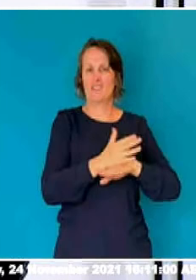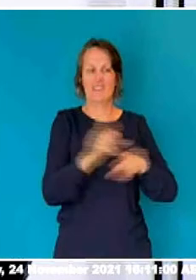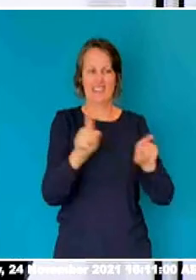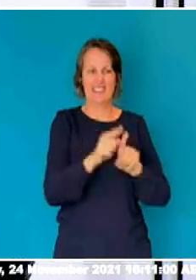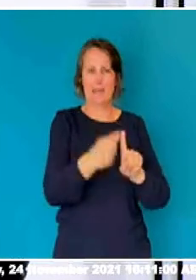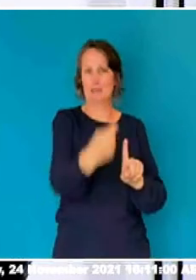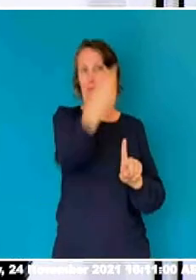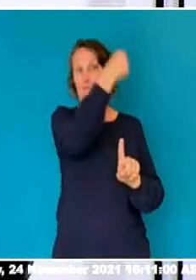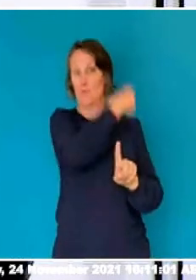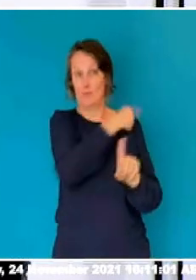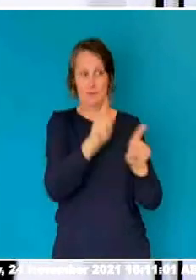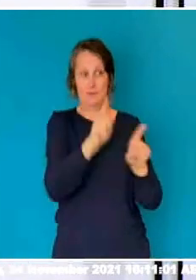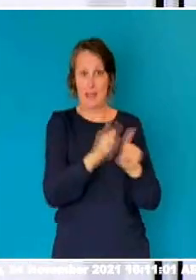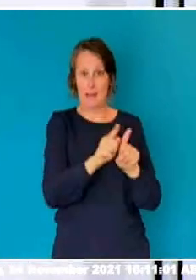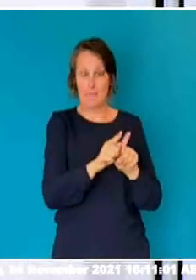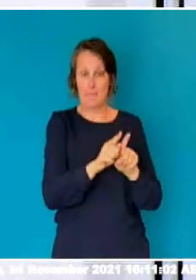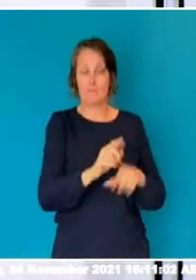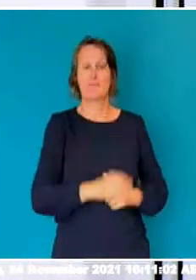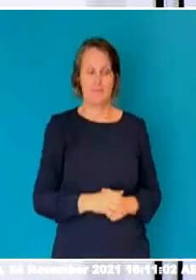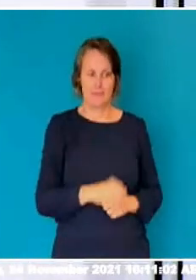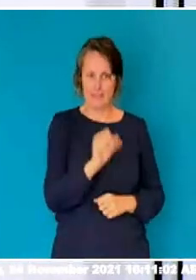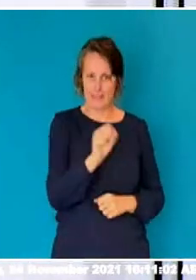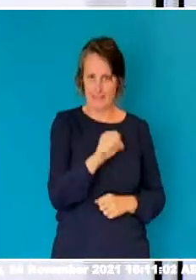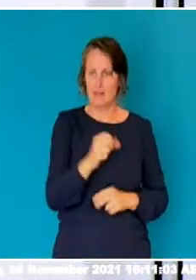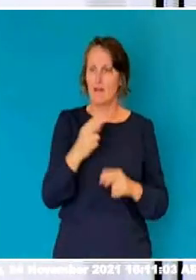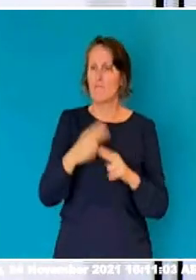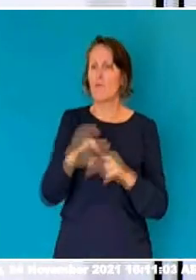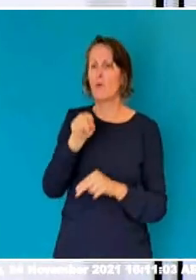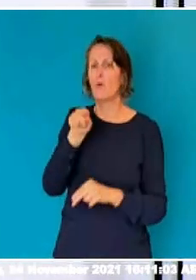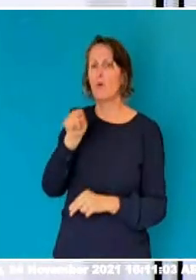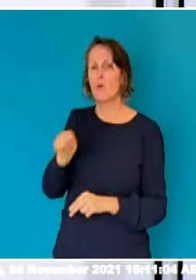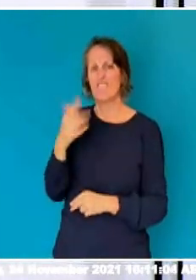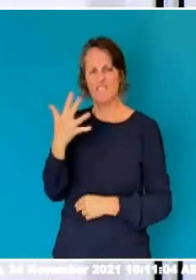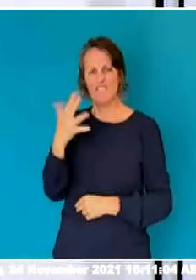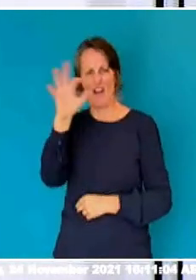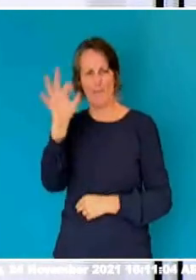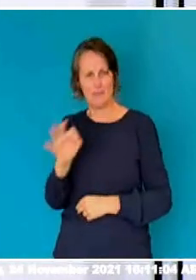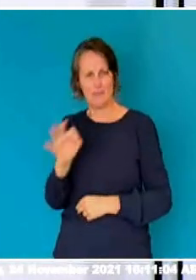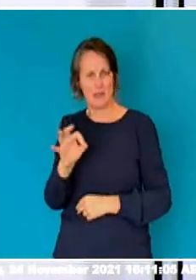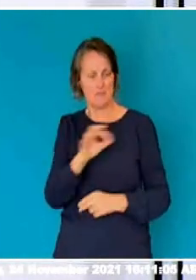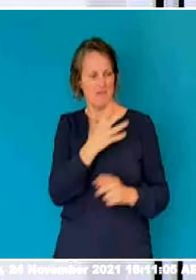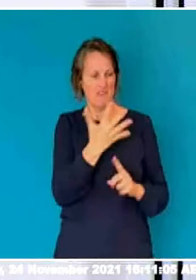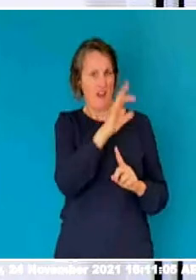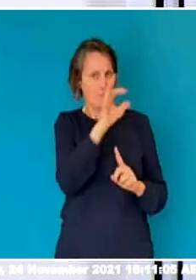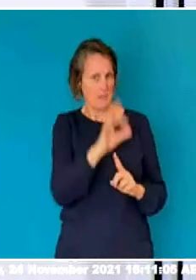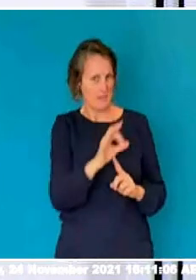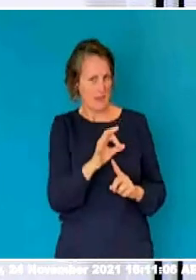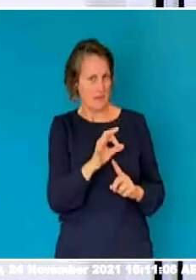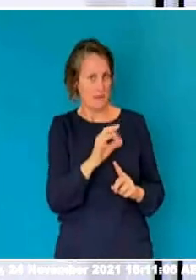Yes. MS DOWSETT: In the remaining 5 per cent is the person on a permanently